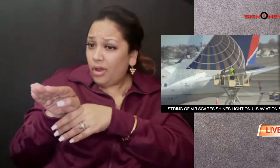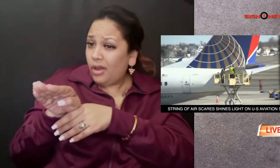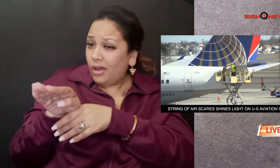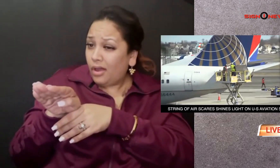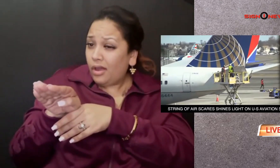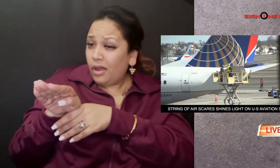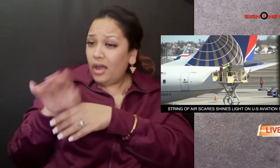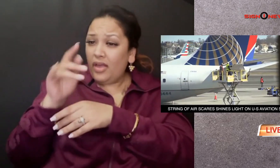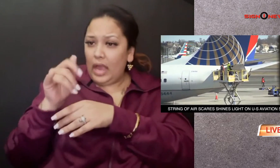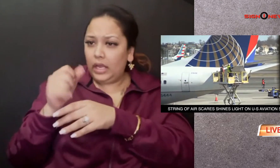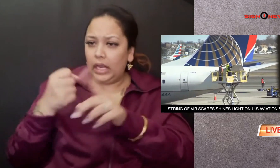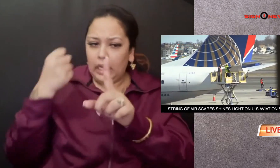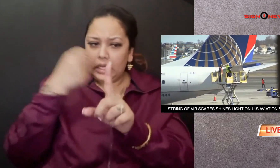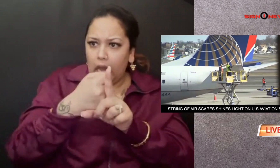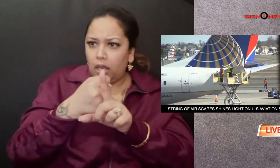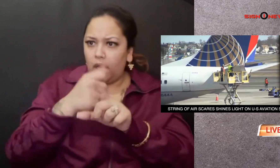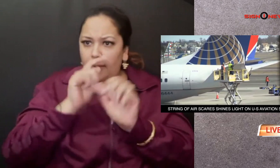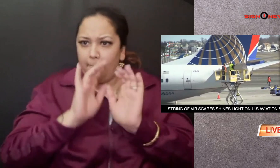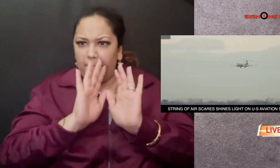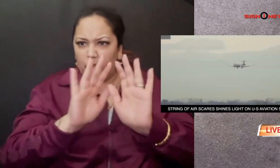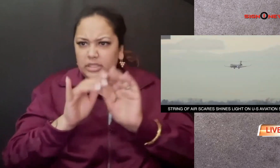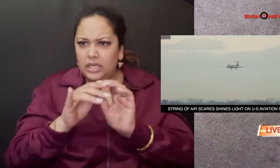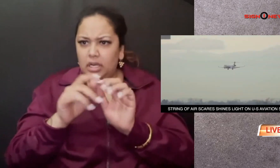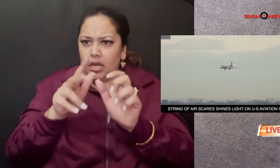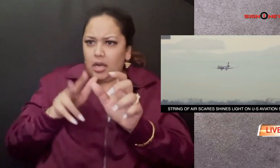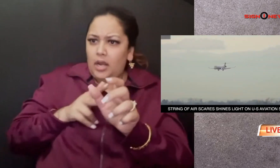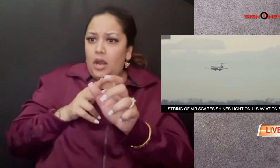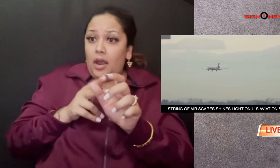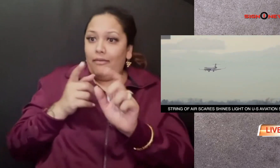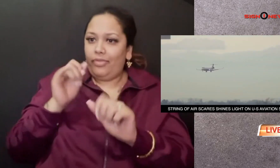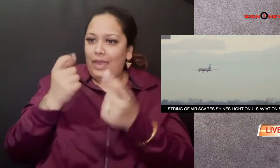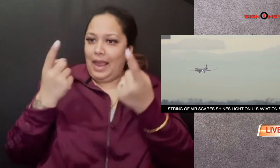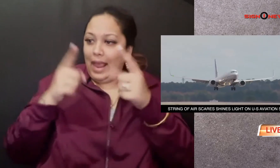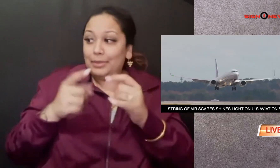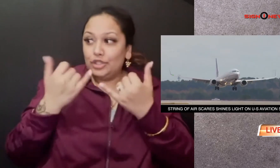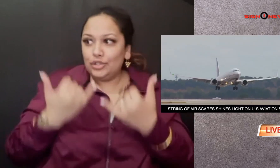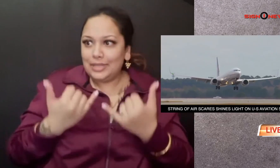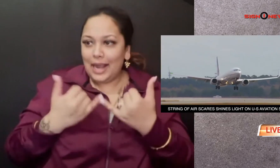As it was pushing back from the gate today. at Boston Logan Airport